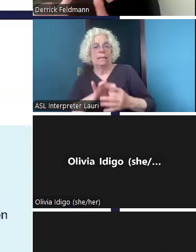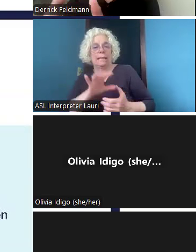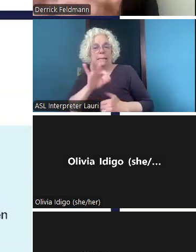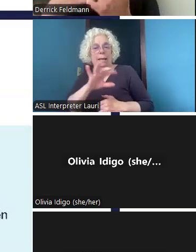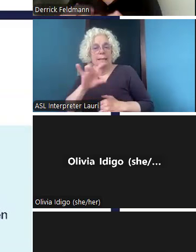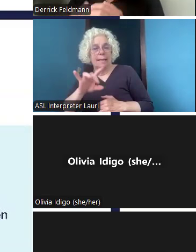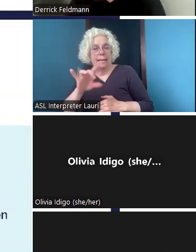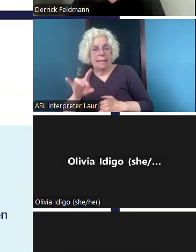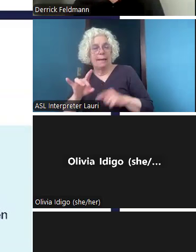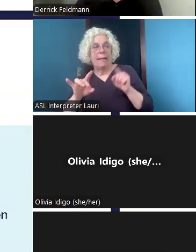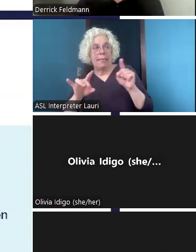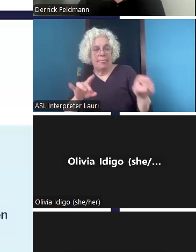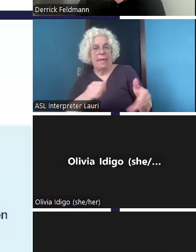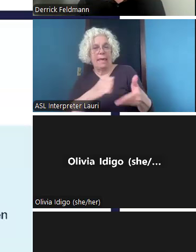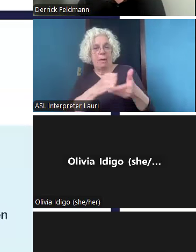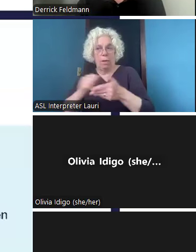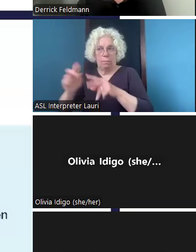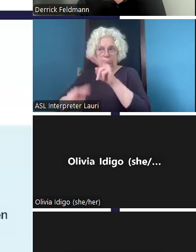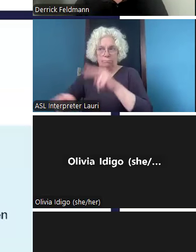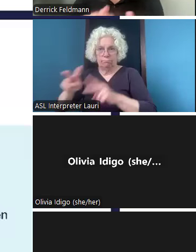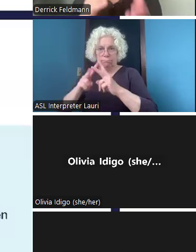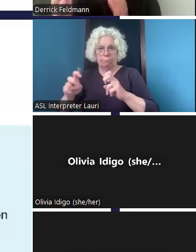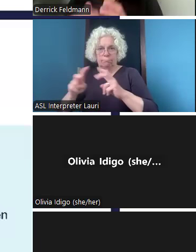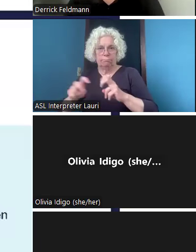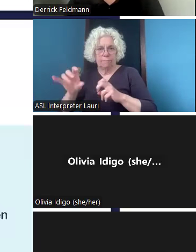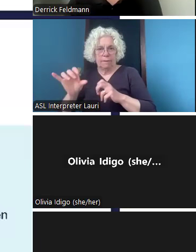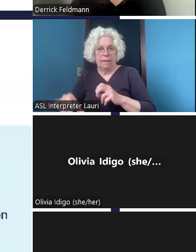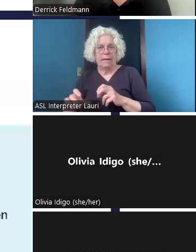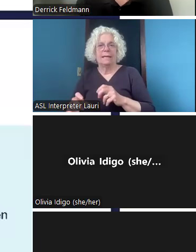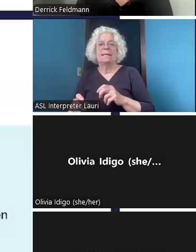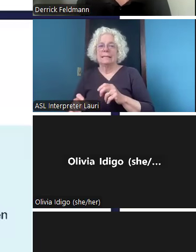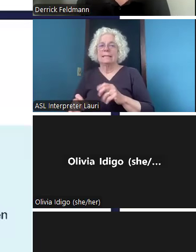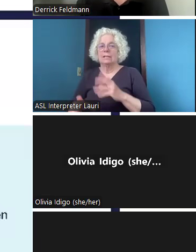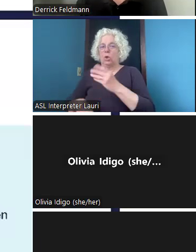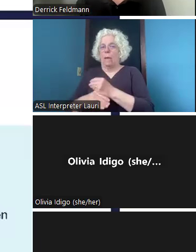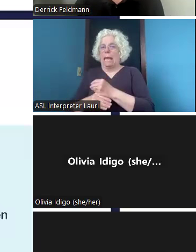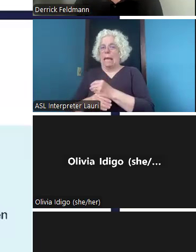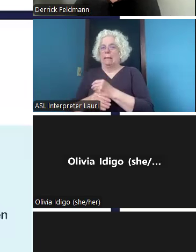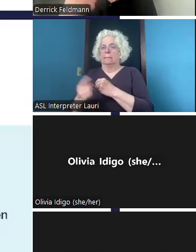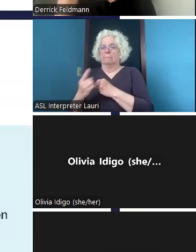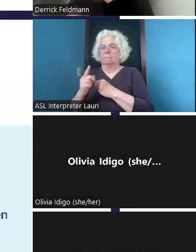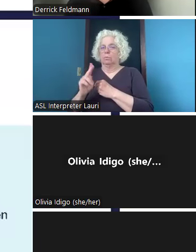And they'll help you identify crisis as well. So there was a nuance that we had in that piece.